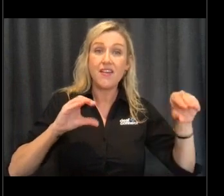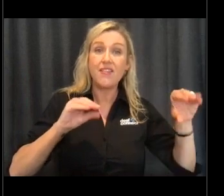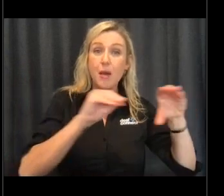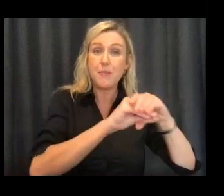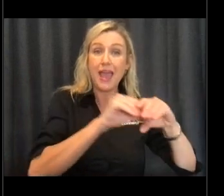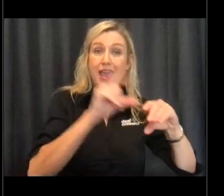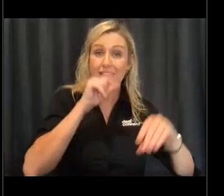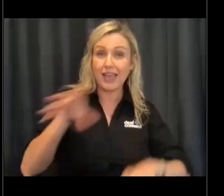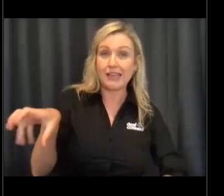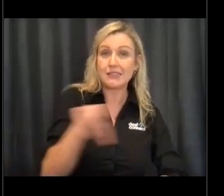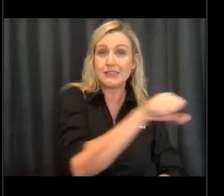All right.